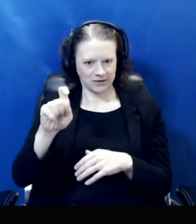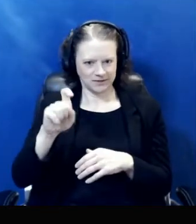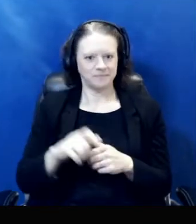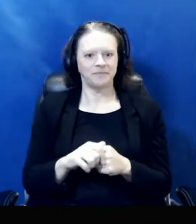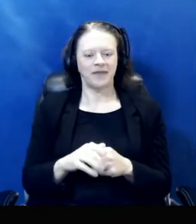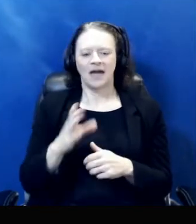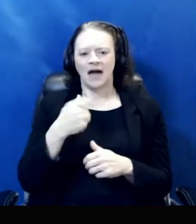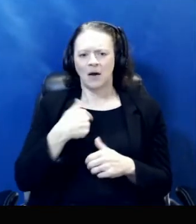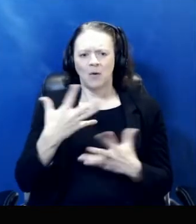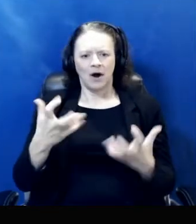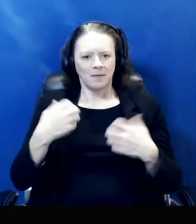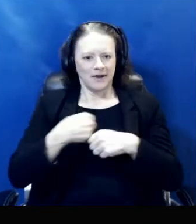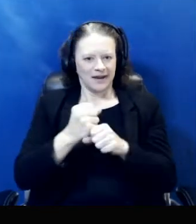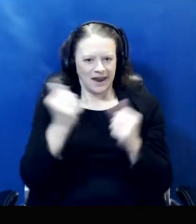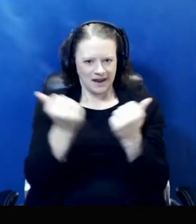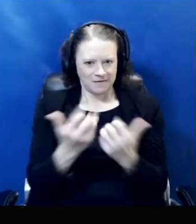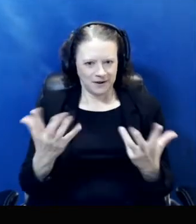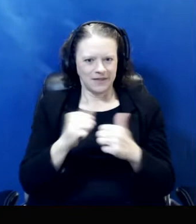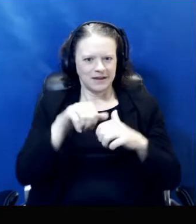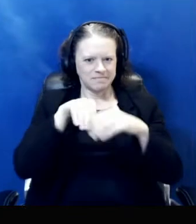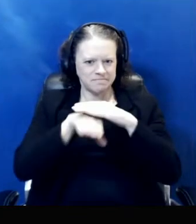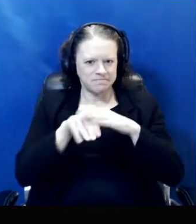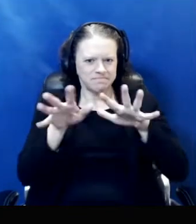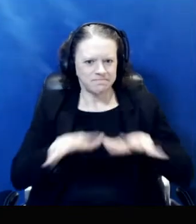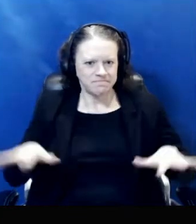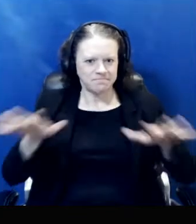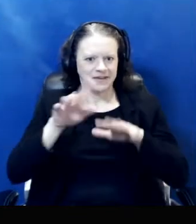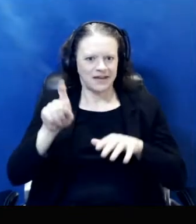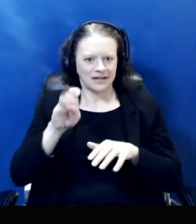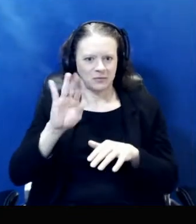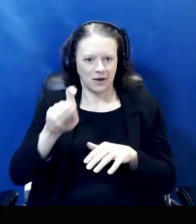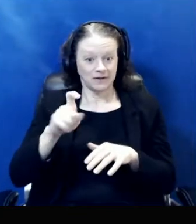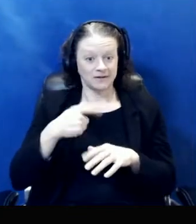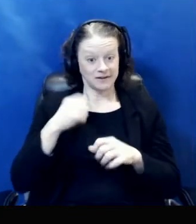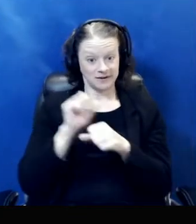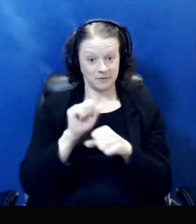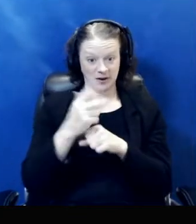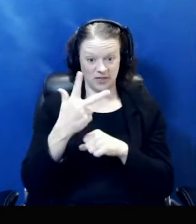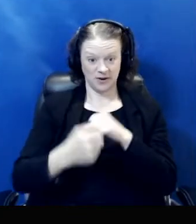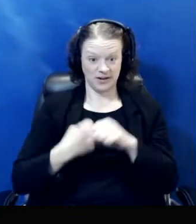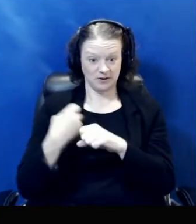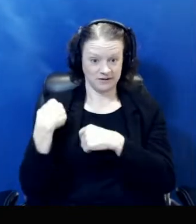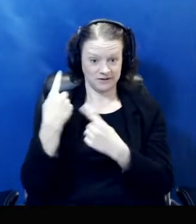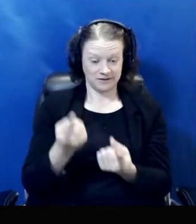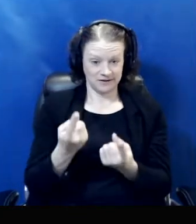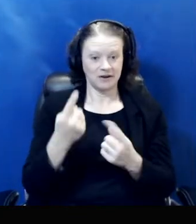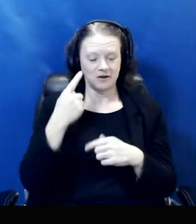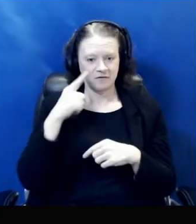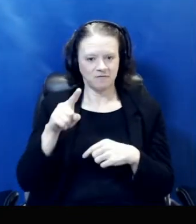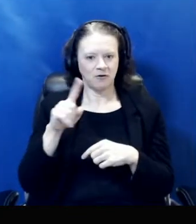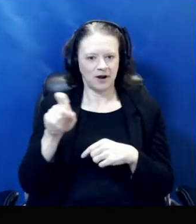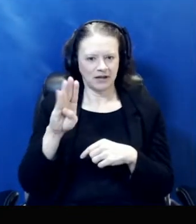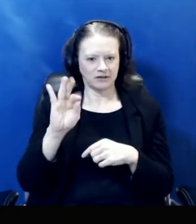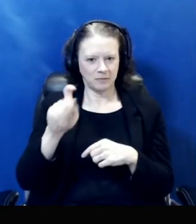I've been working at Xbox for about three years now, but of course, in Gaming Accessibility, for a lot longer. And Kaitlyn, welcome,